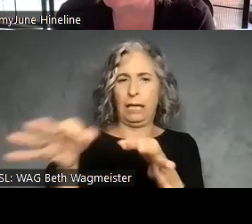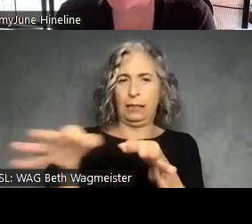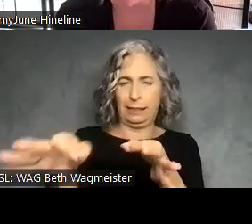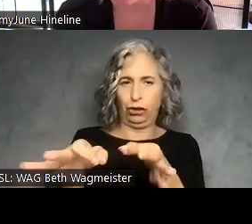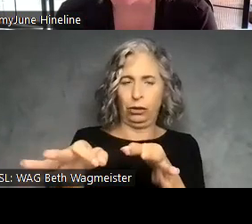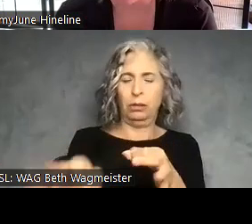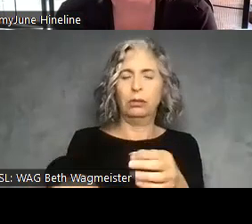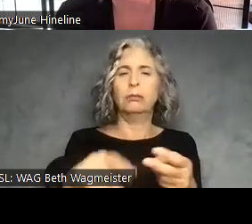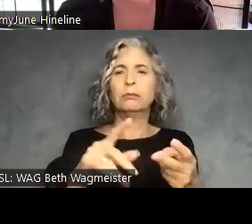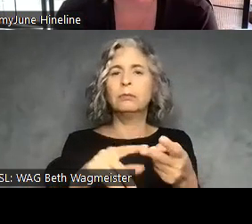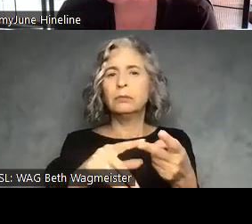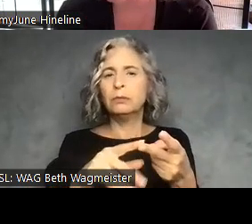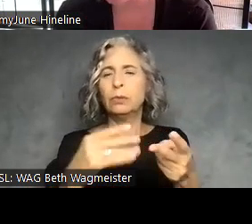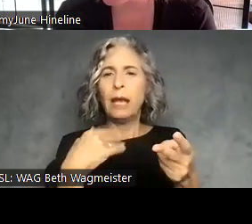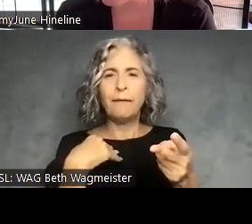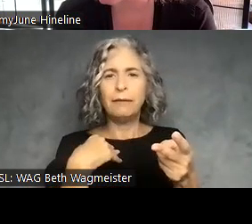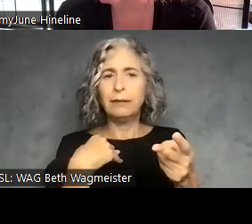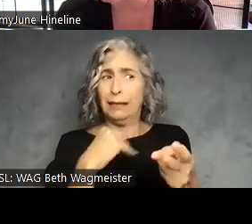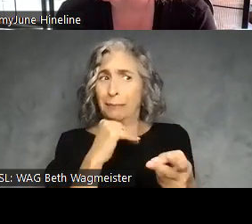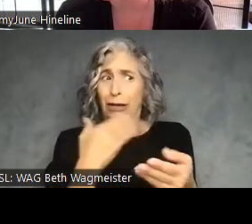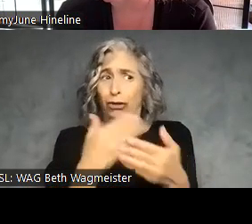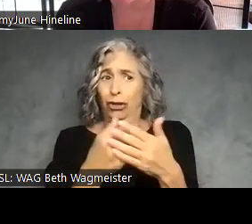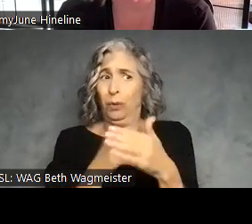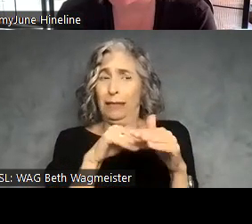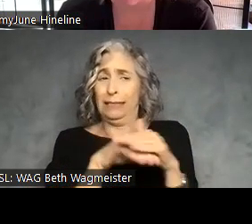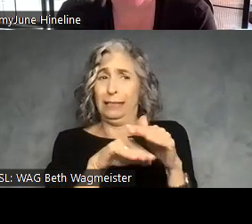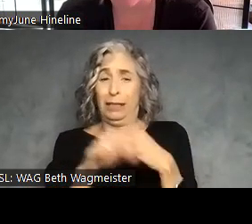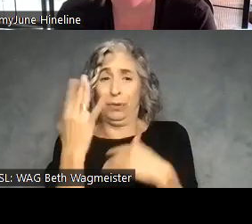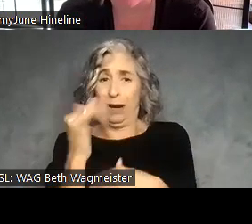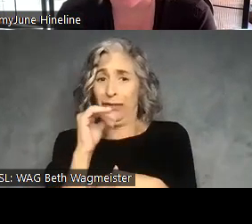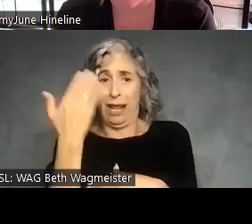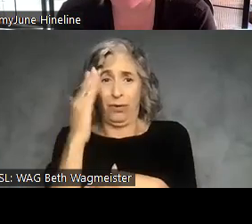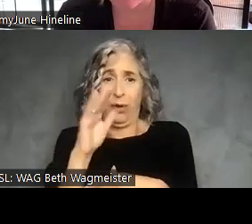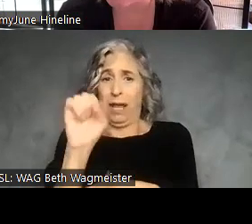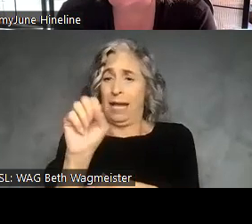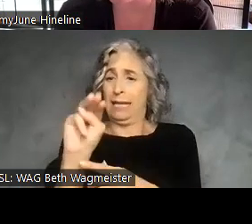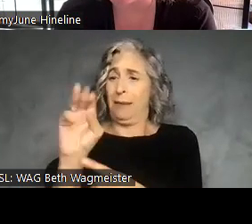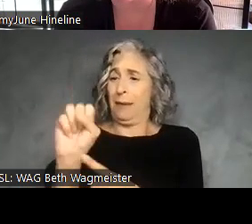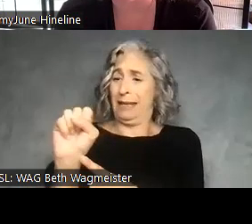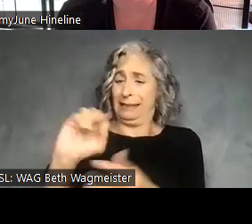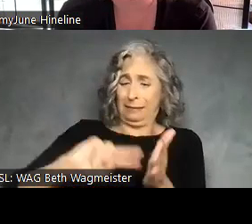from working. In this picture, I have a woman with a face covering and really bright blue eyes.